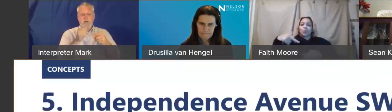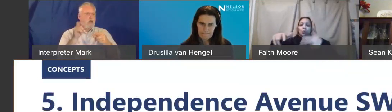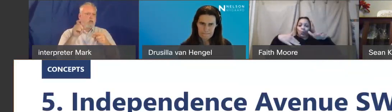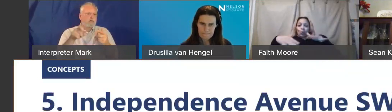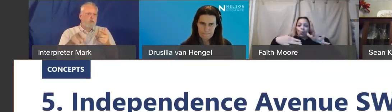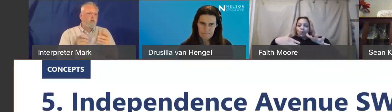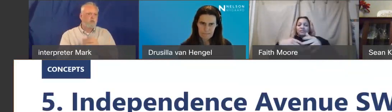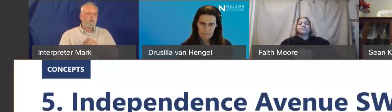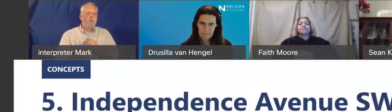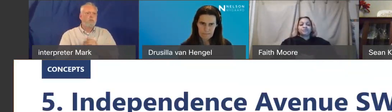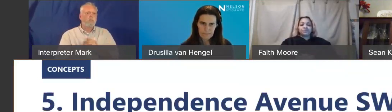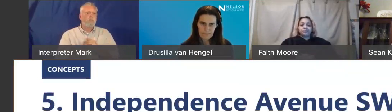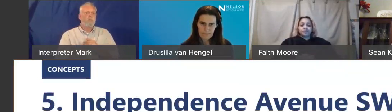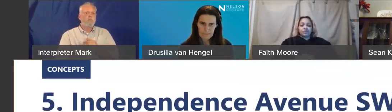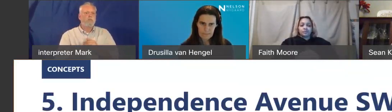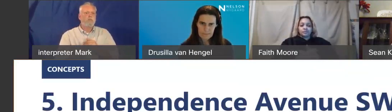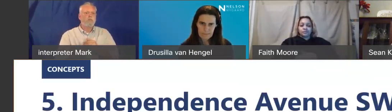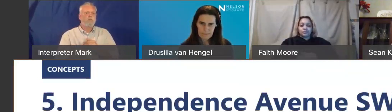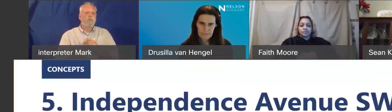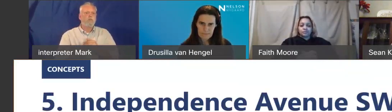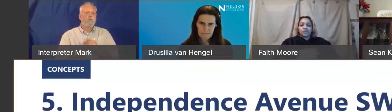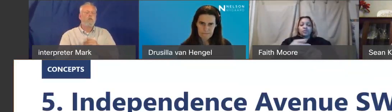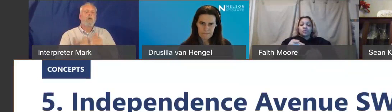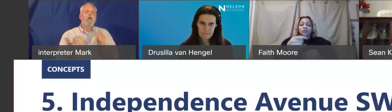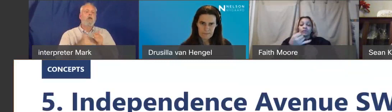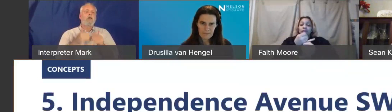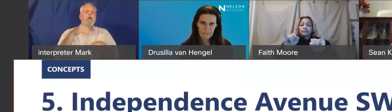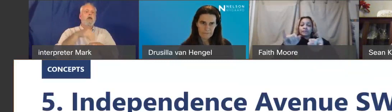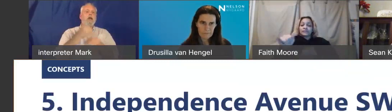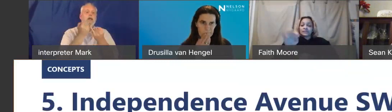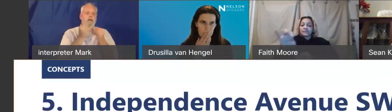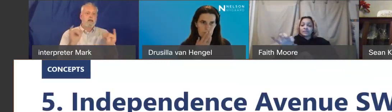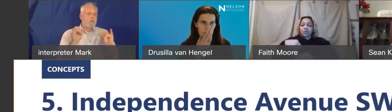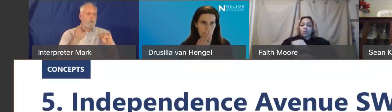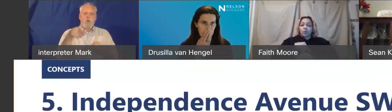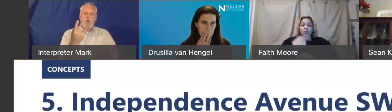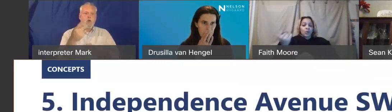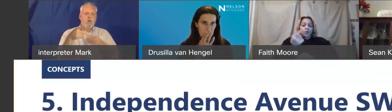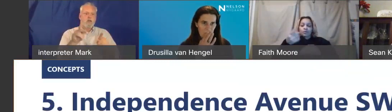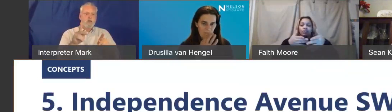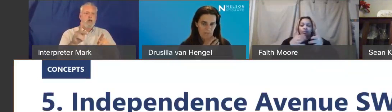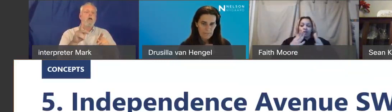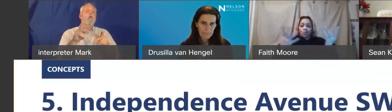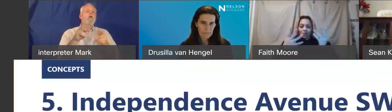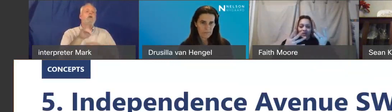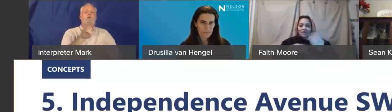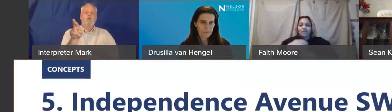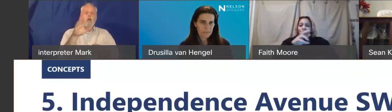So, once again at independence, we're only allowing right turns on the green arrow South bound.